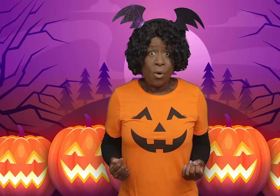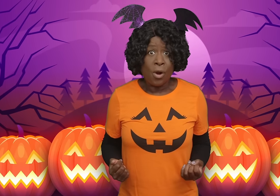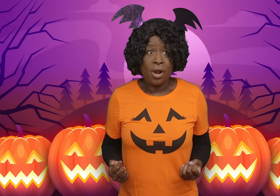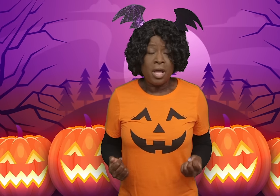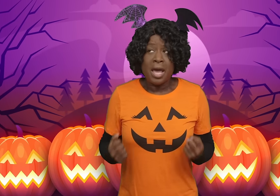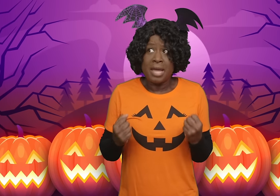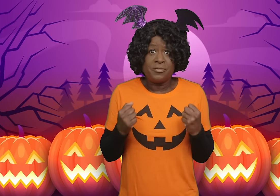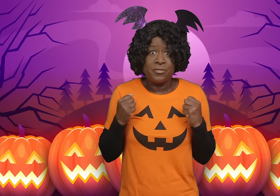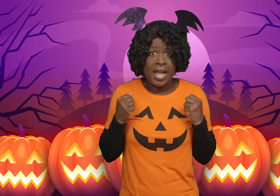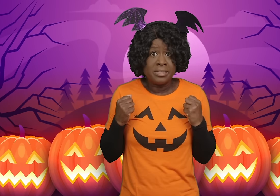Or, I'm frightened.